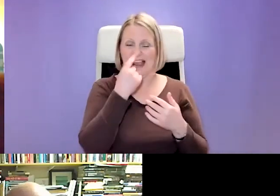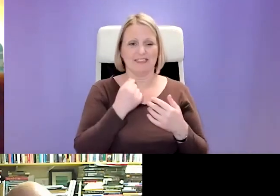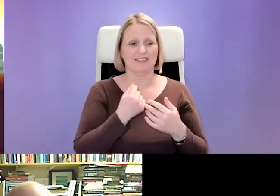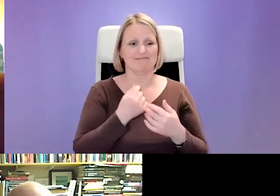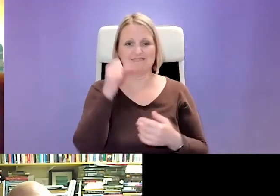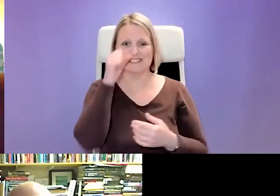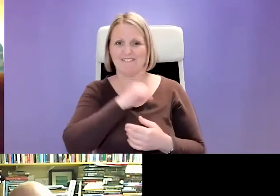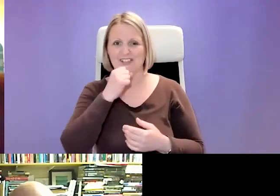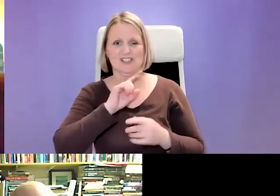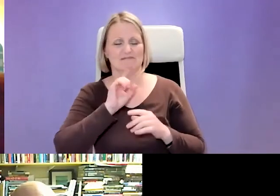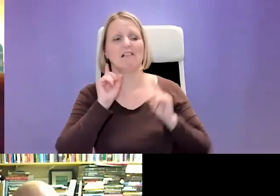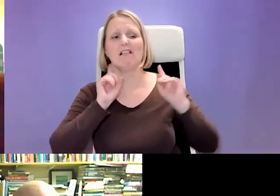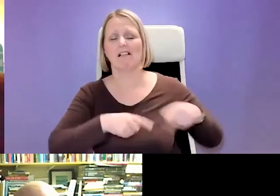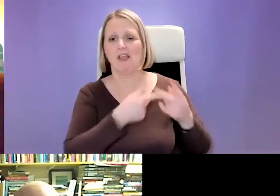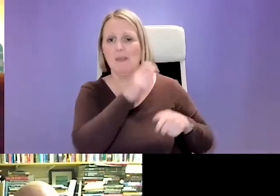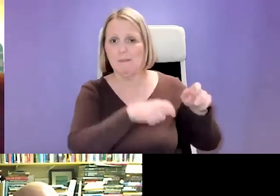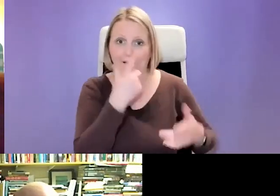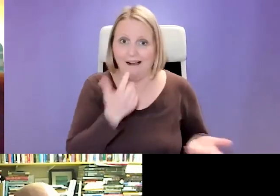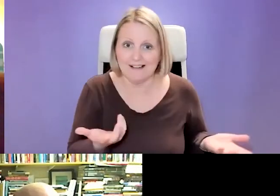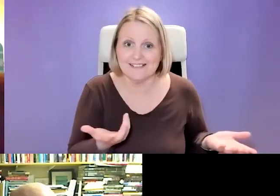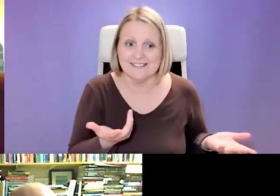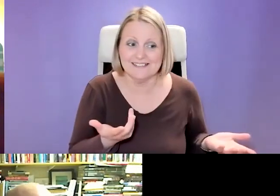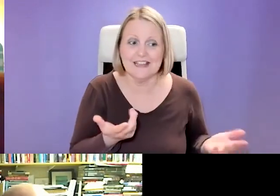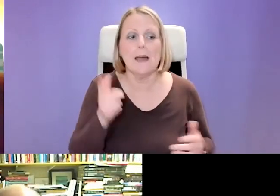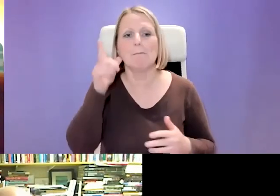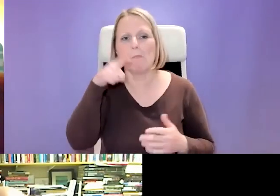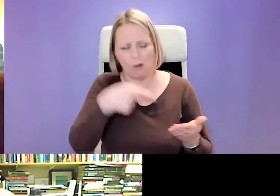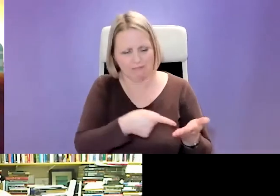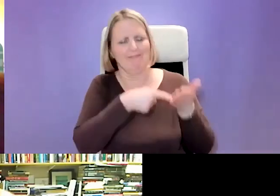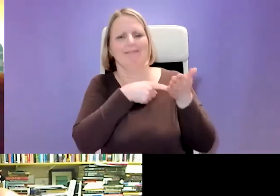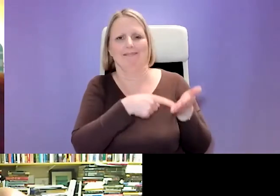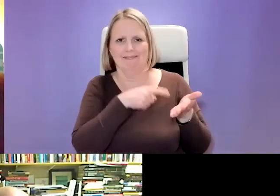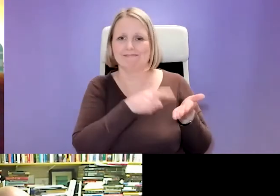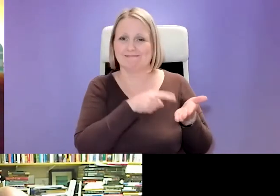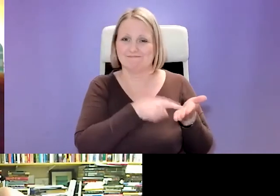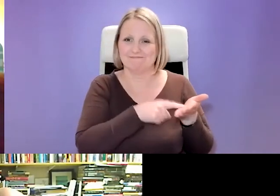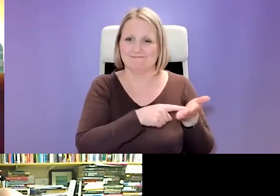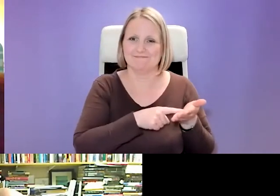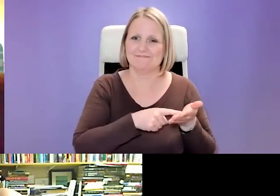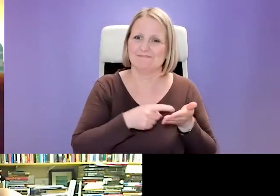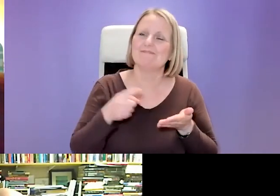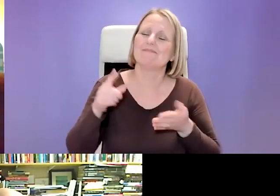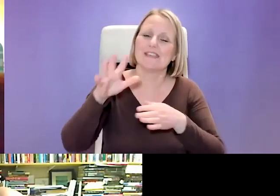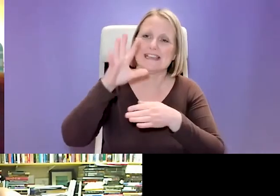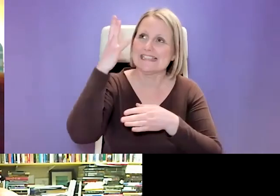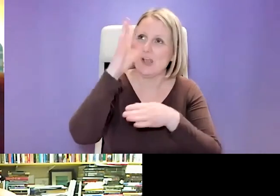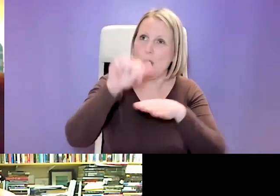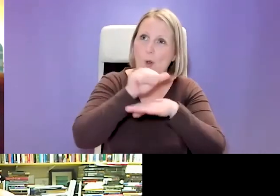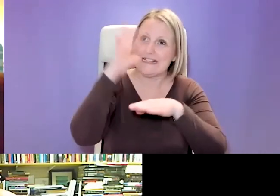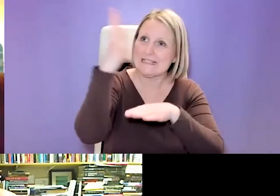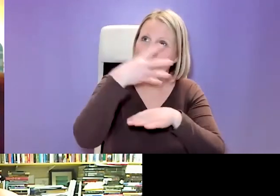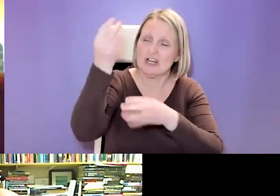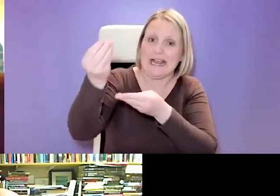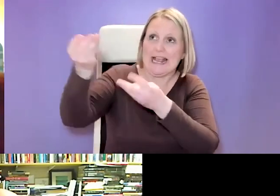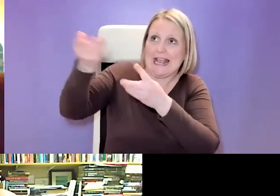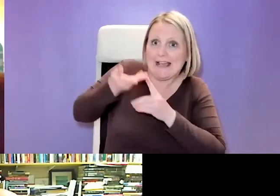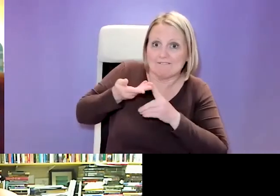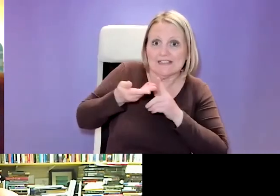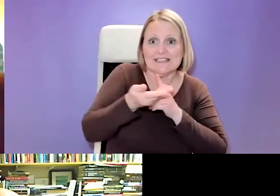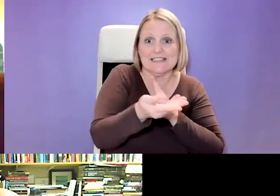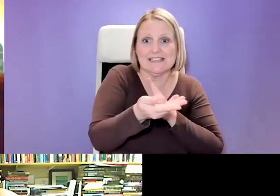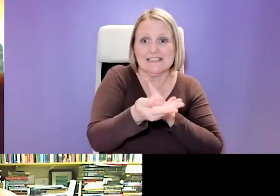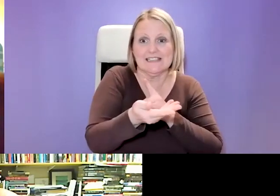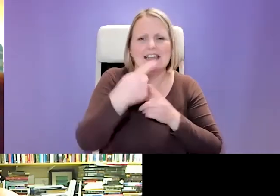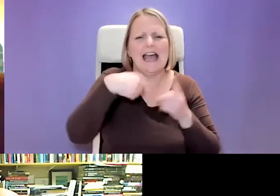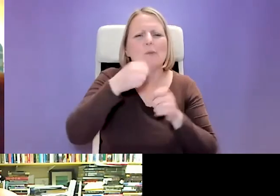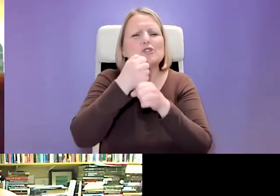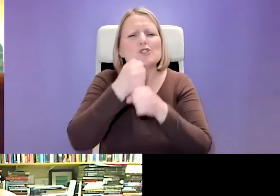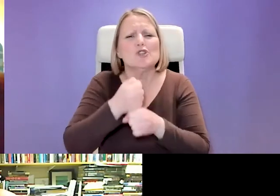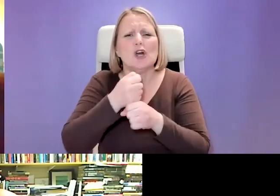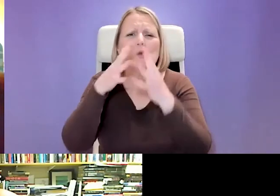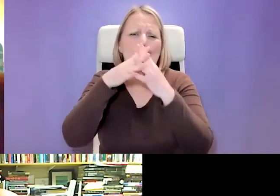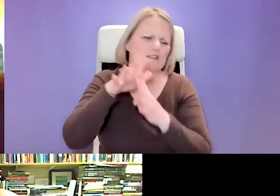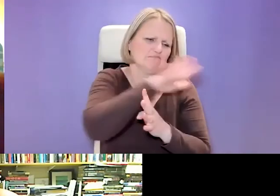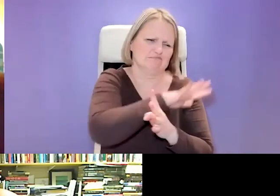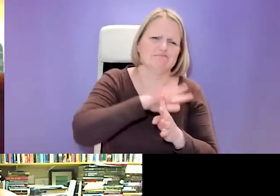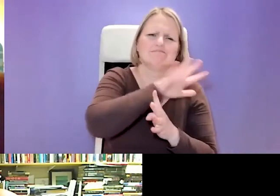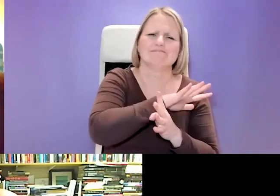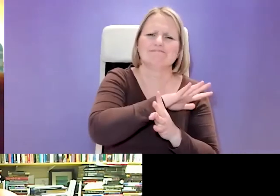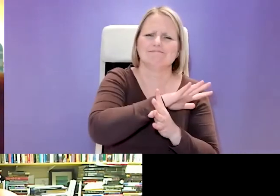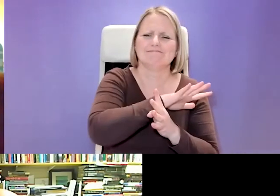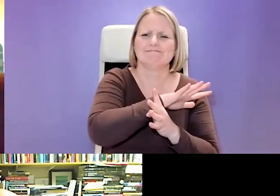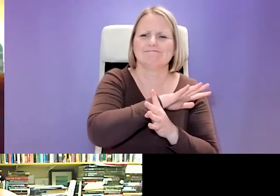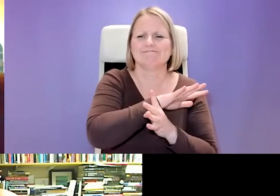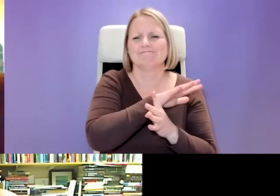So Paul gives us a way to say that, when we're talking about the gifts of the Spirit, we tend in the western church to have a pretty